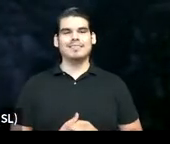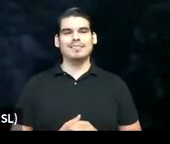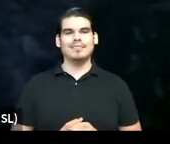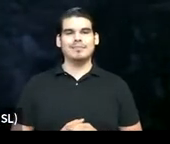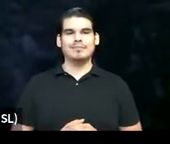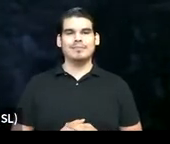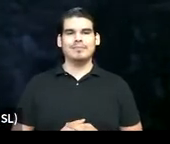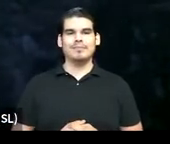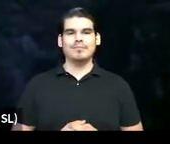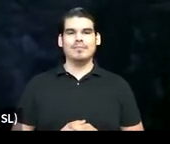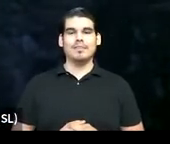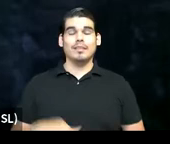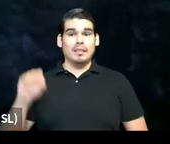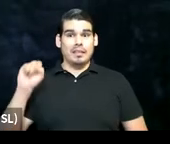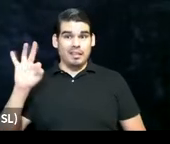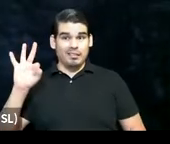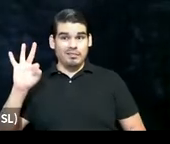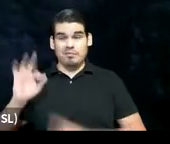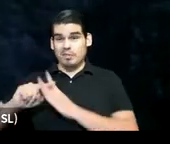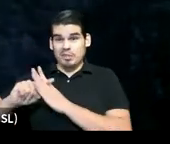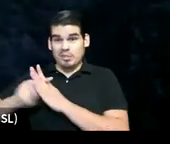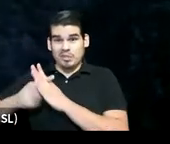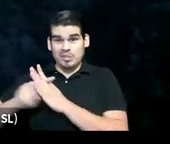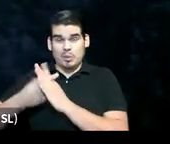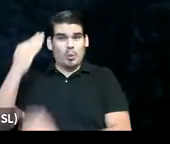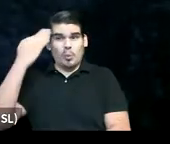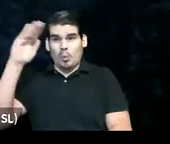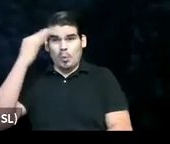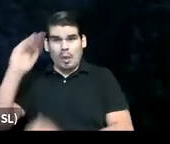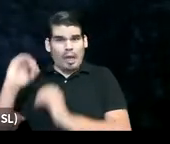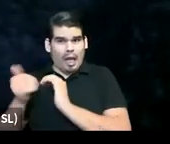Or talking to your delegates about what is affecting them on their campus.